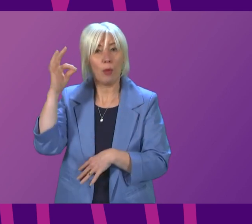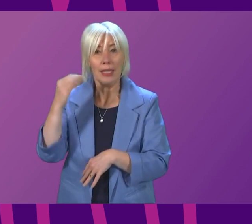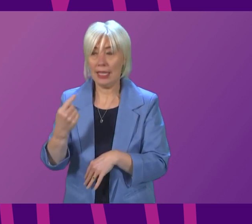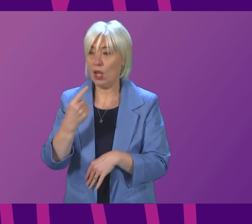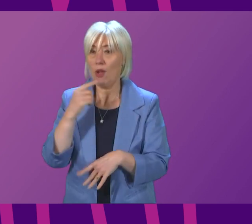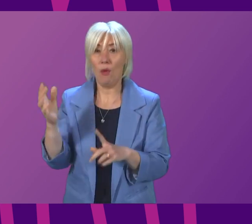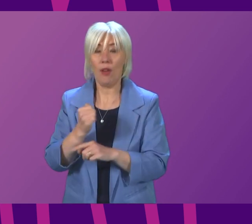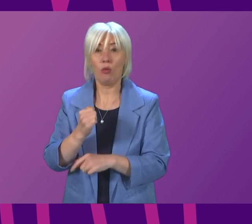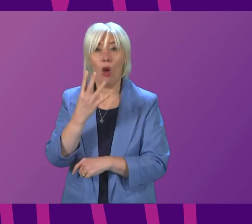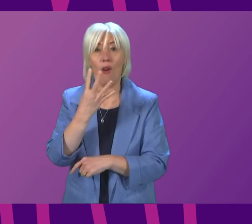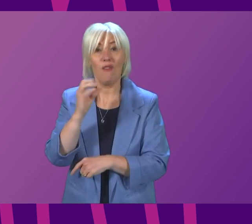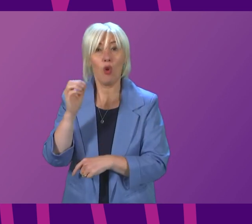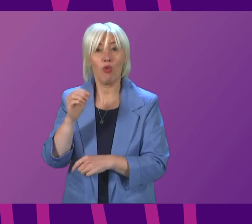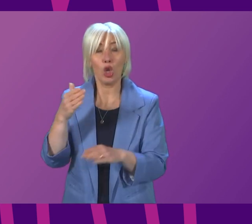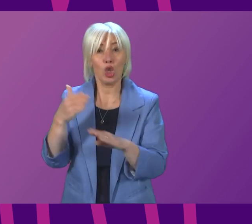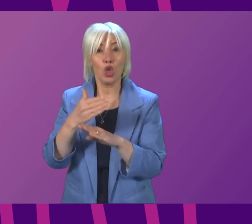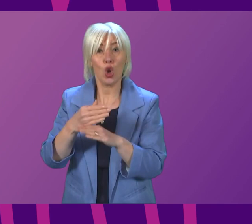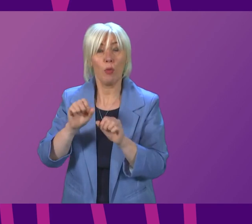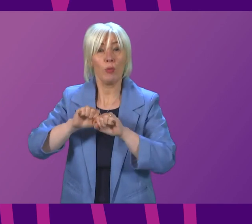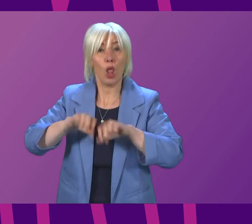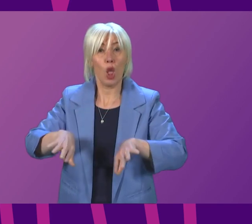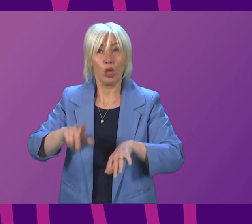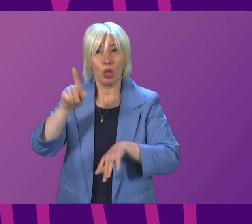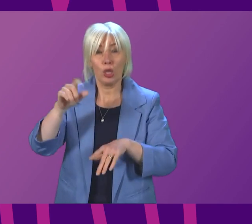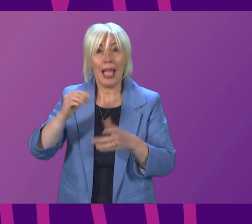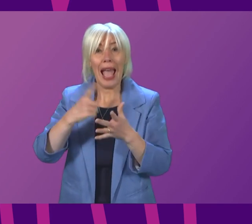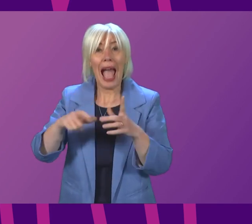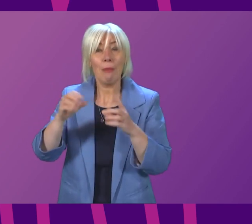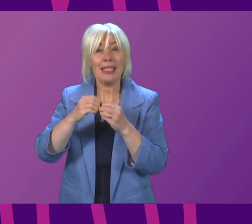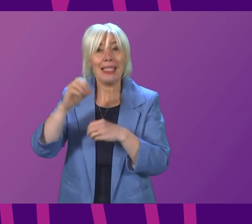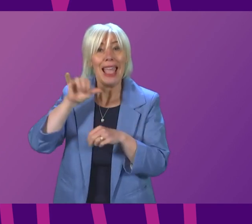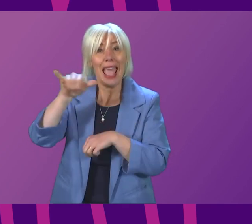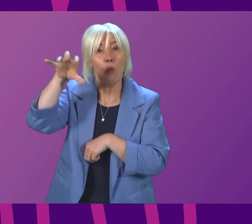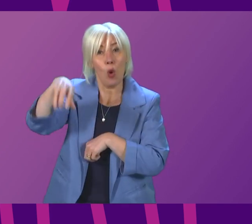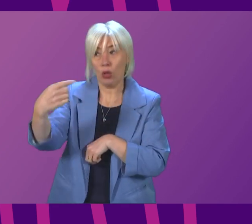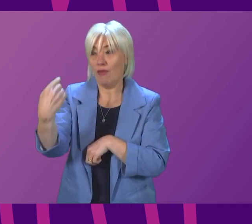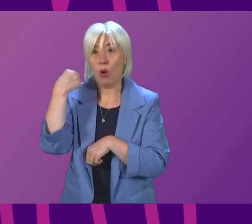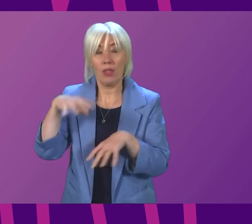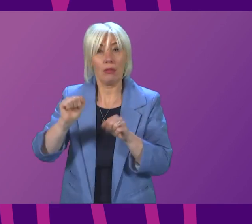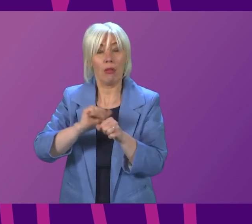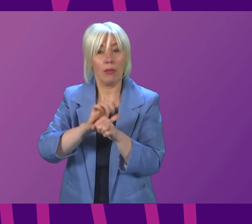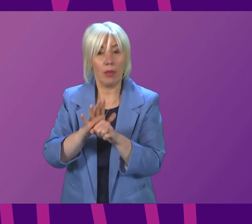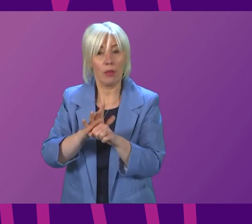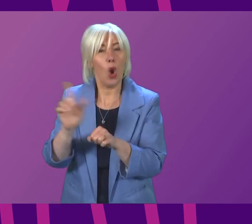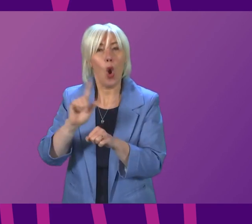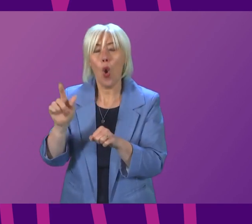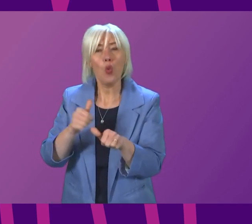lost at Aberdeen airport since the start of the pandemic. Can the First Minister outline what support the Scottish Government will give to our airports,